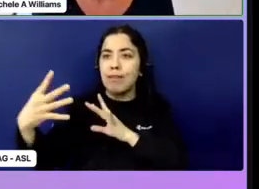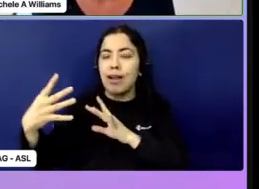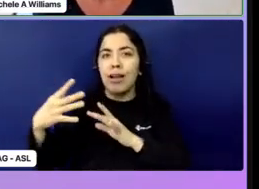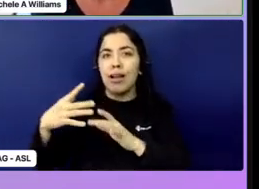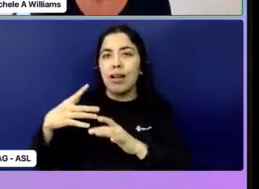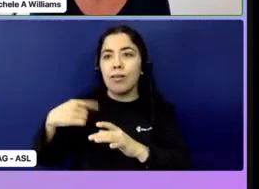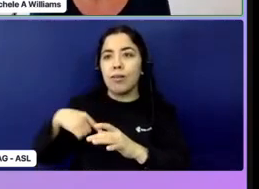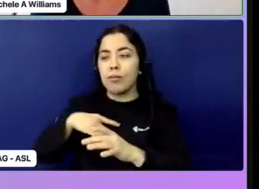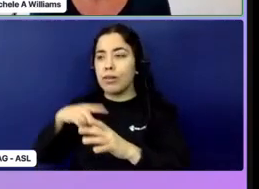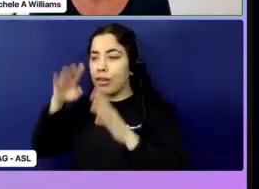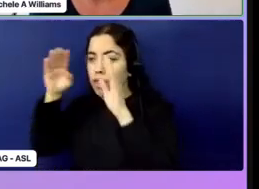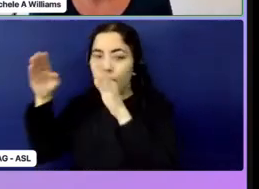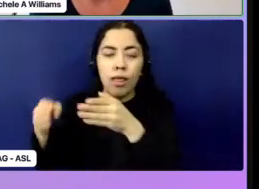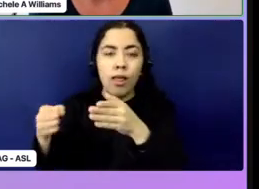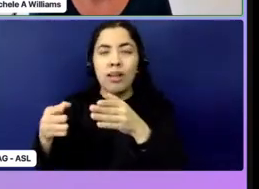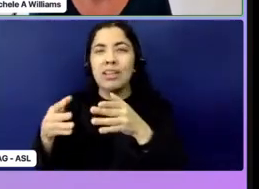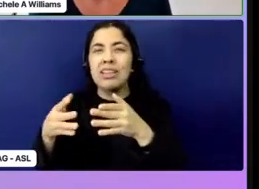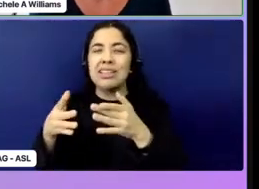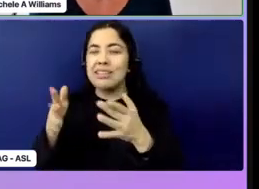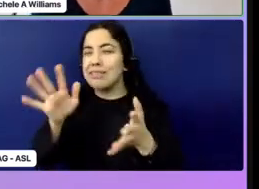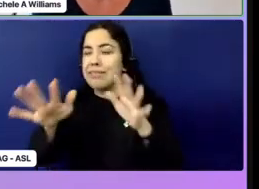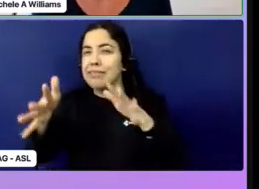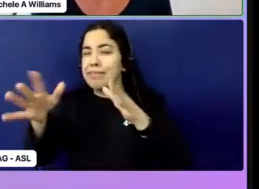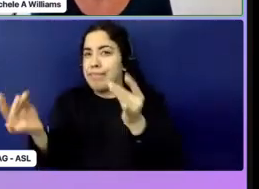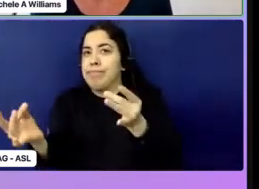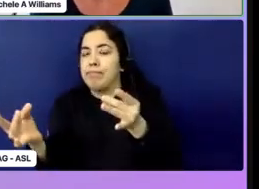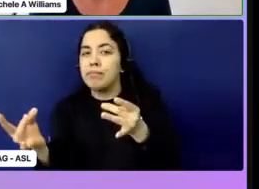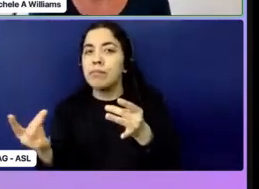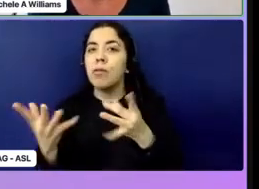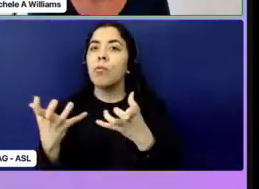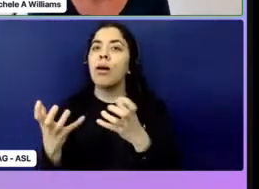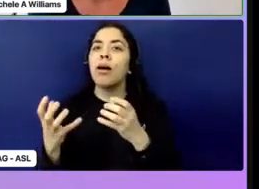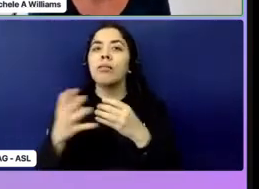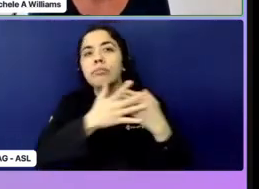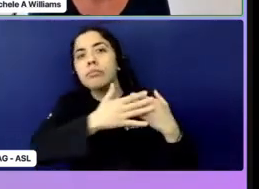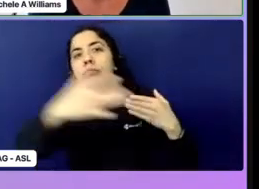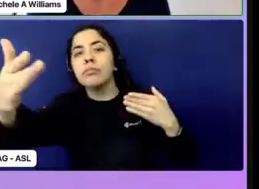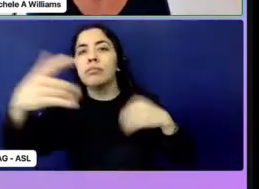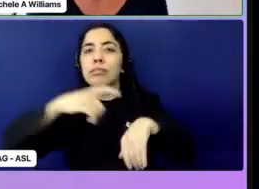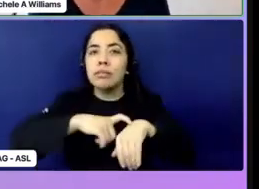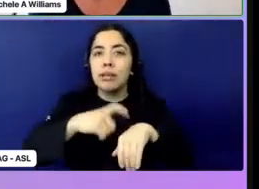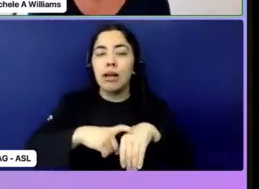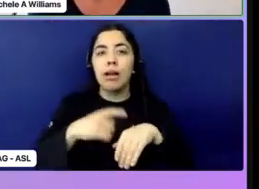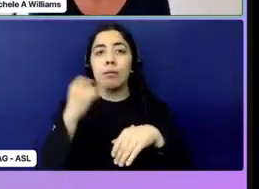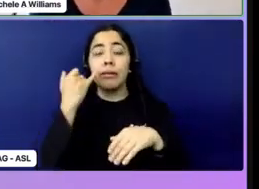your feedback is going to be compromised because of that period so, we kind of need new people each time to make sure